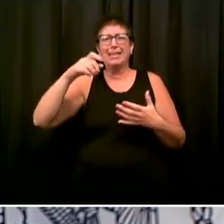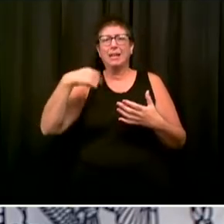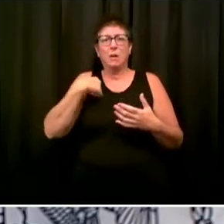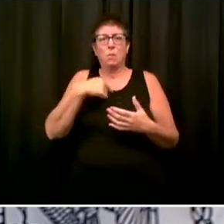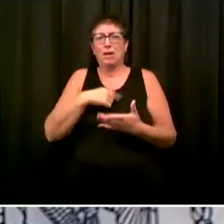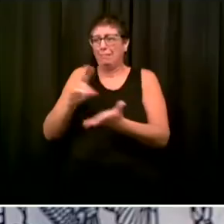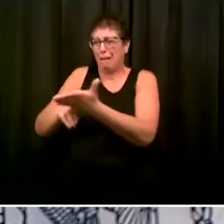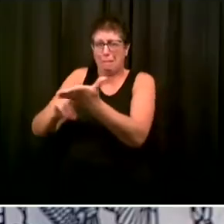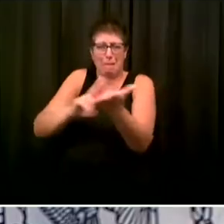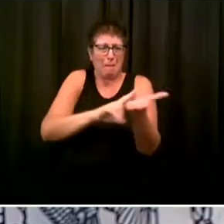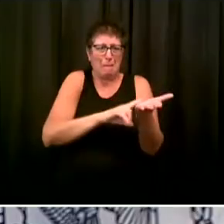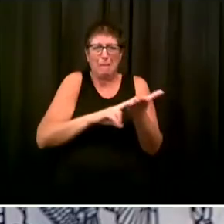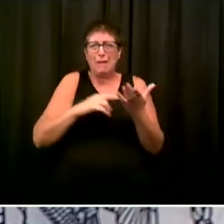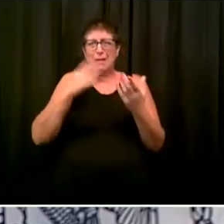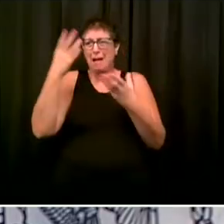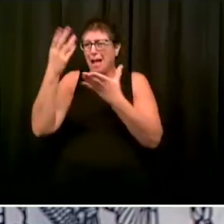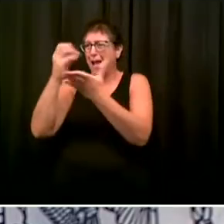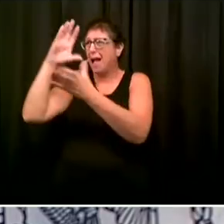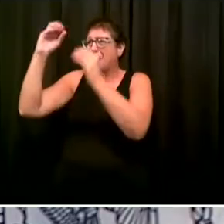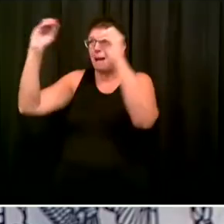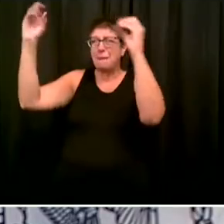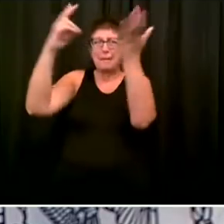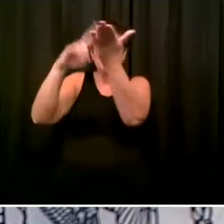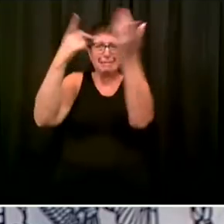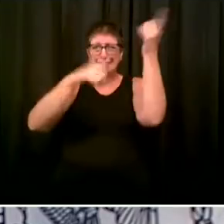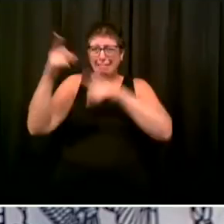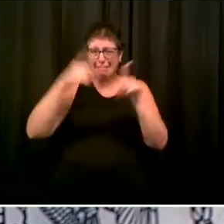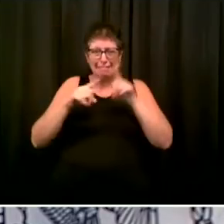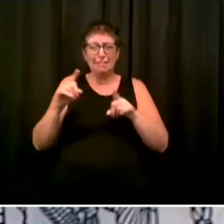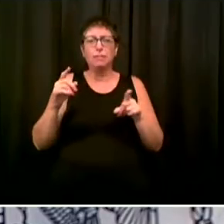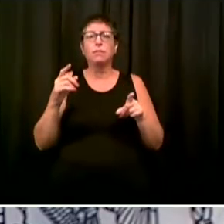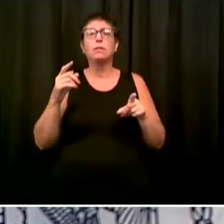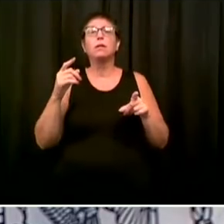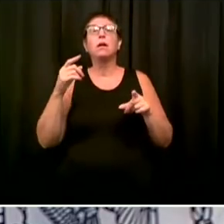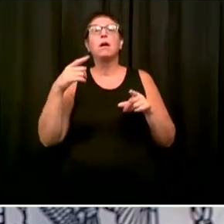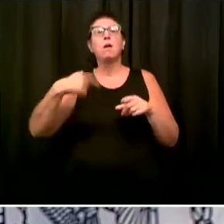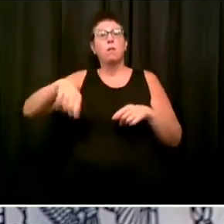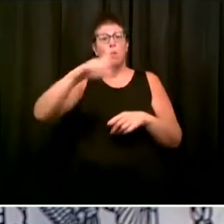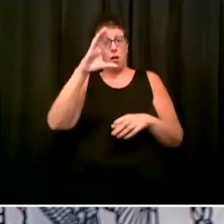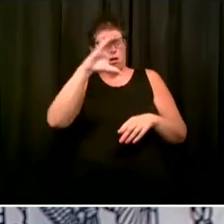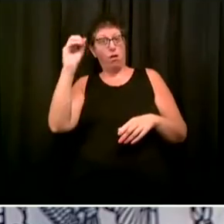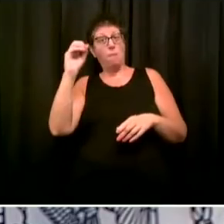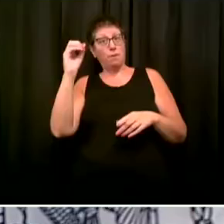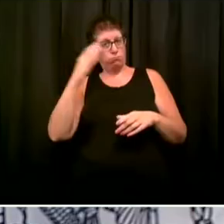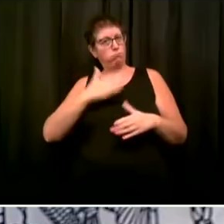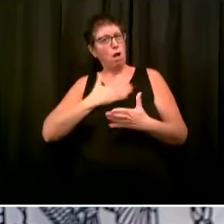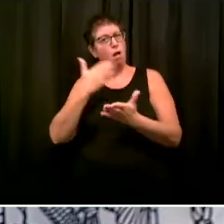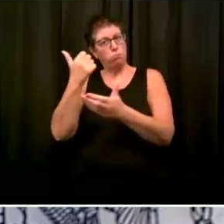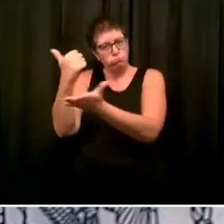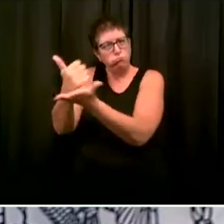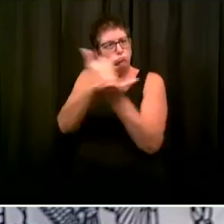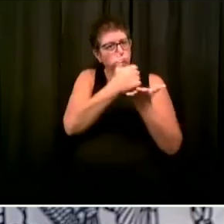GET BUT PPE WE COULD. WE WORKED WITH A VARIETY OF